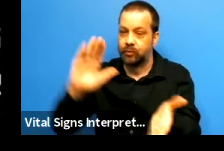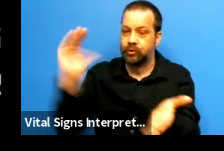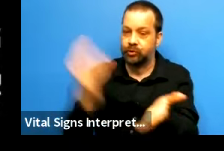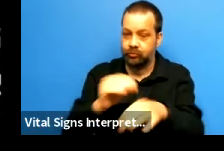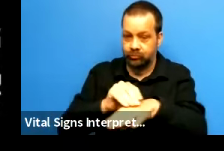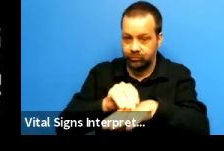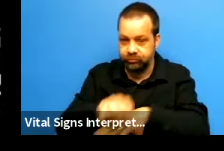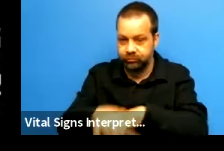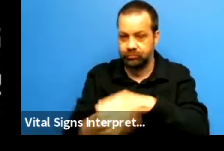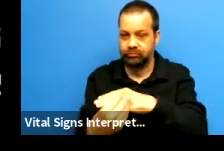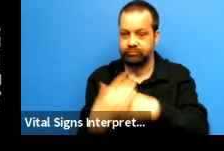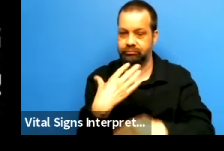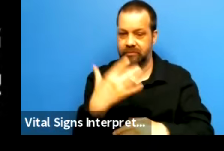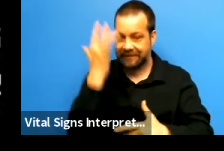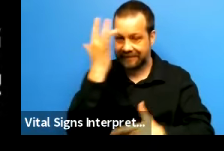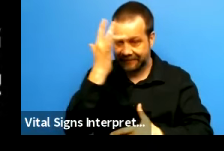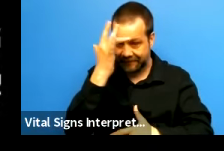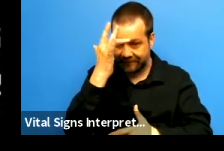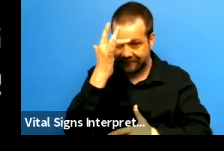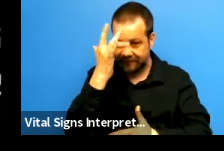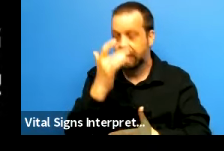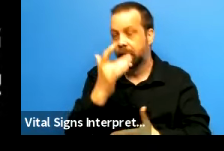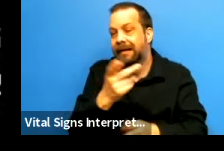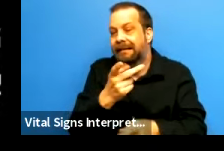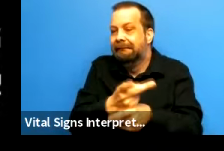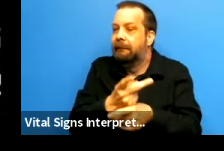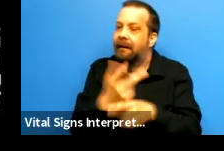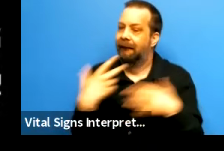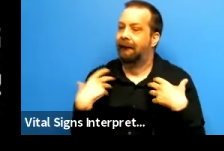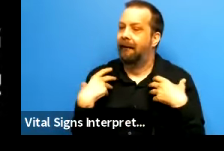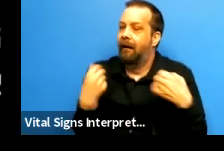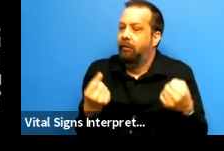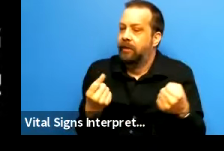maintaining that healthy work and business operations